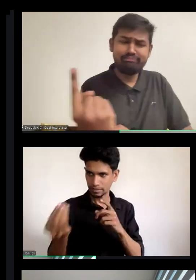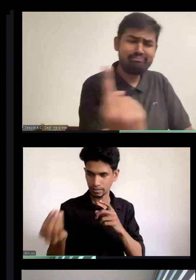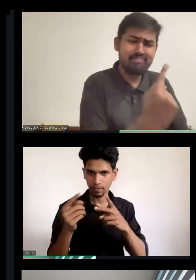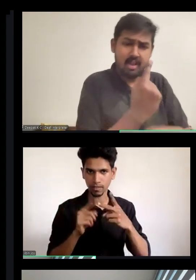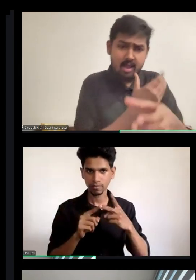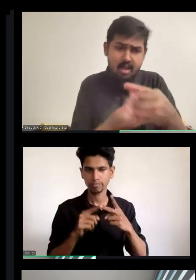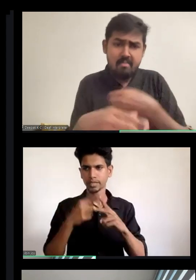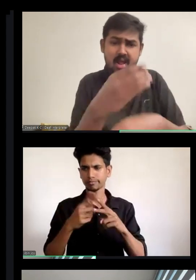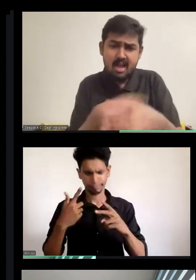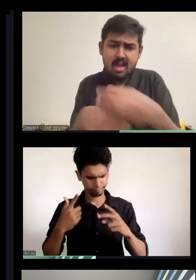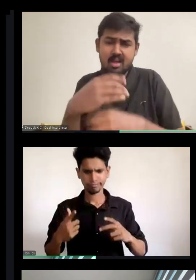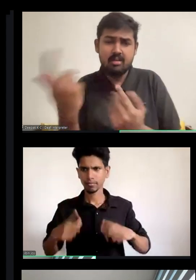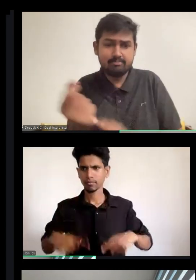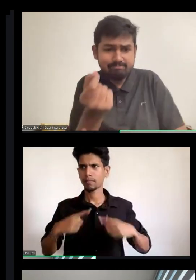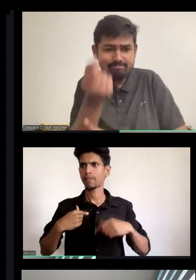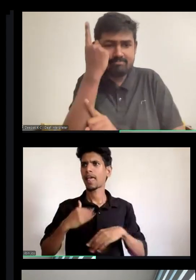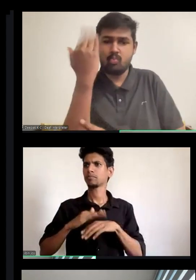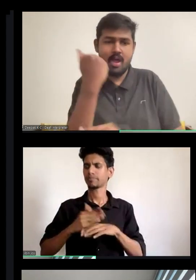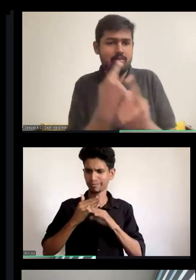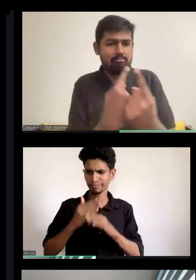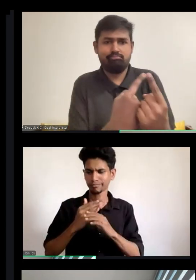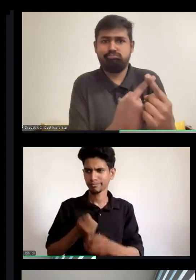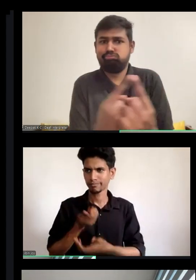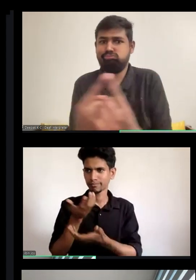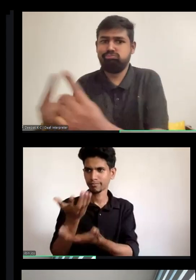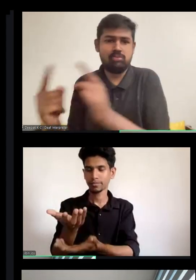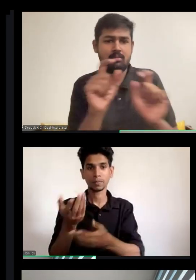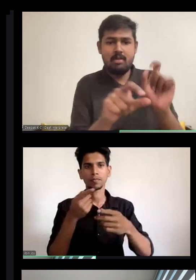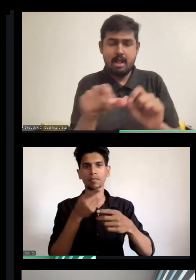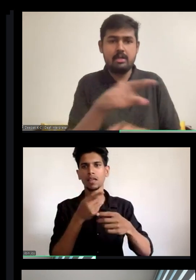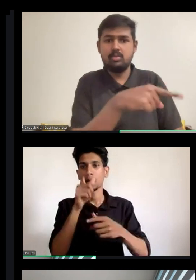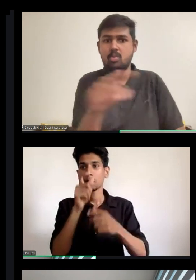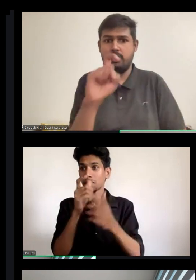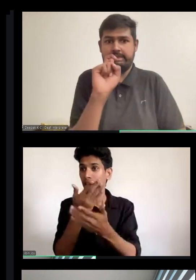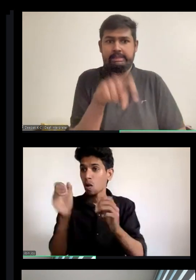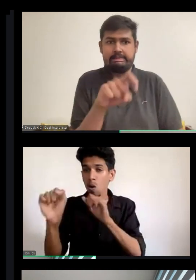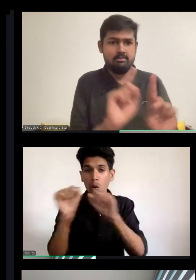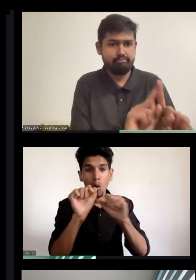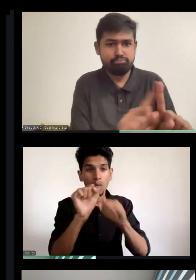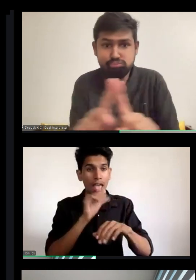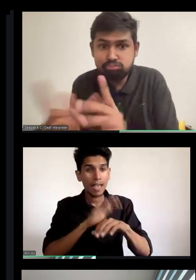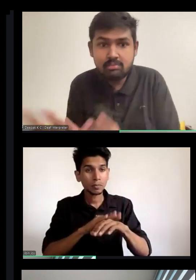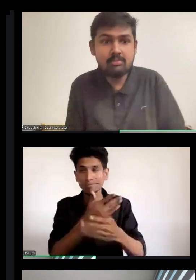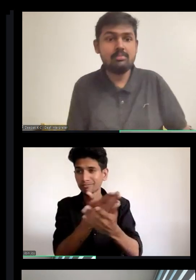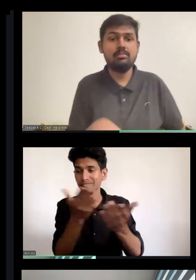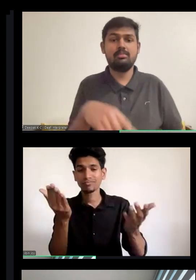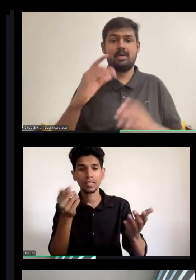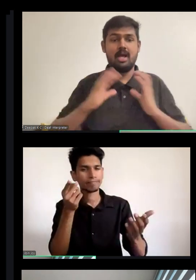How do people with disabilities live? What is their experience? That knowledge is very, very important to build in an organization.